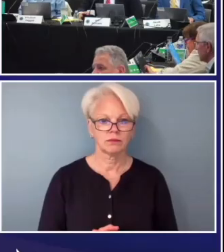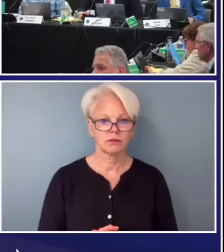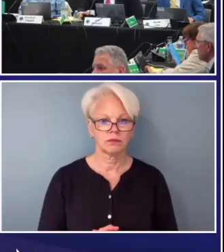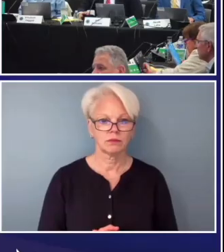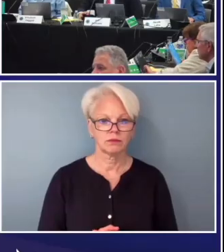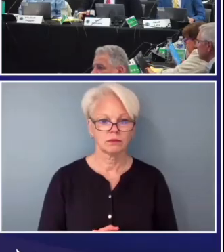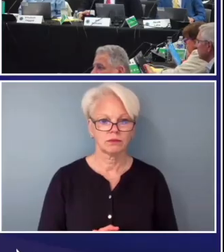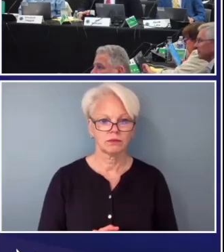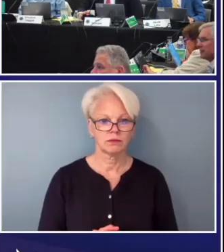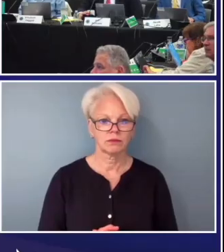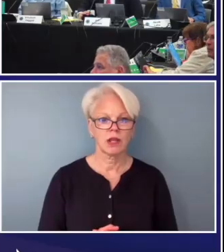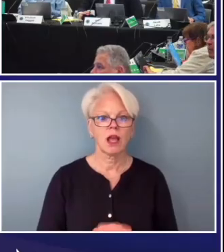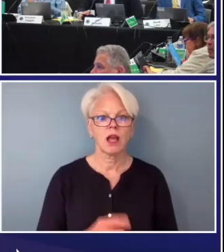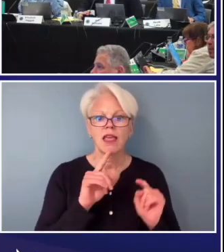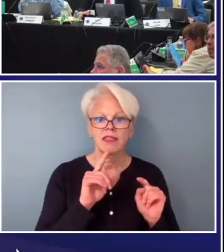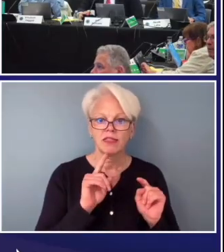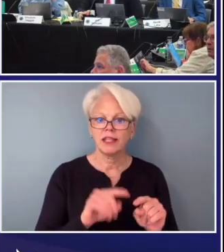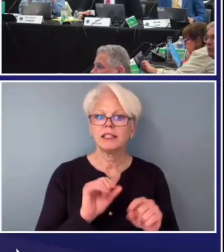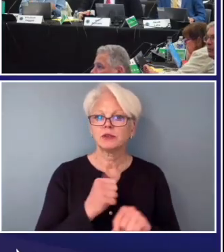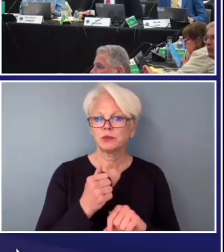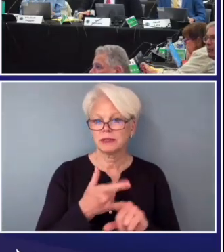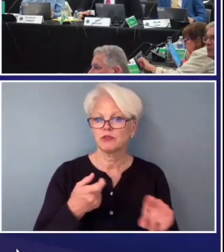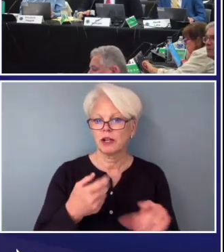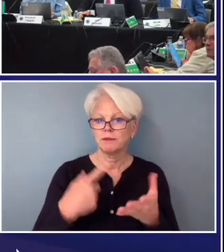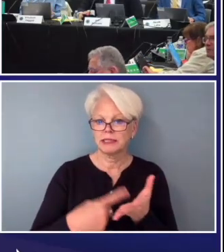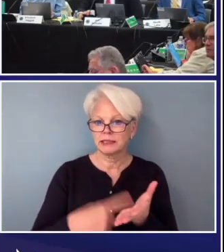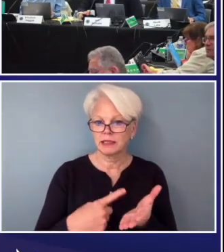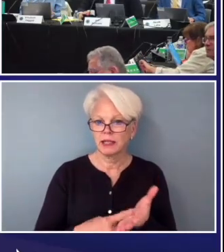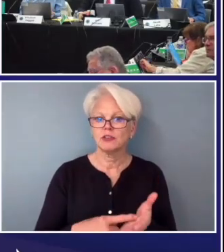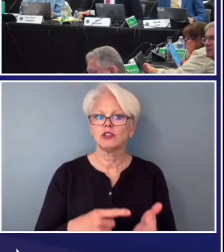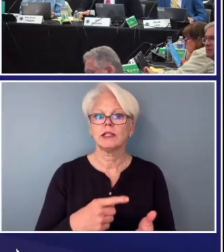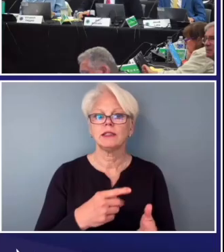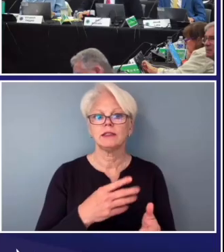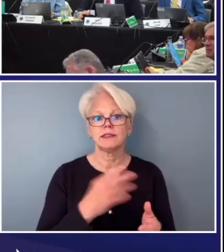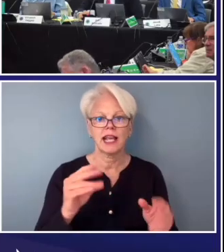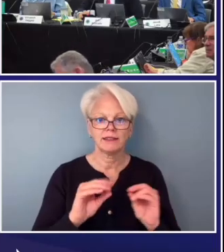Yeah, this was based on discussions as well. It's just clarifying that, um, I